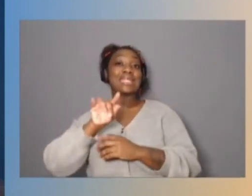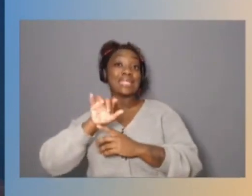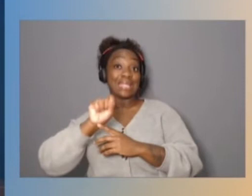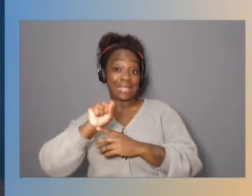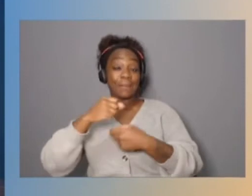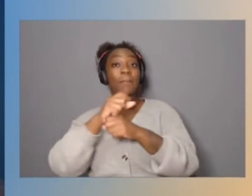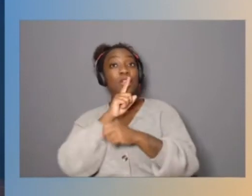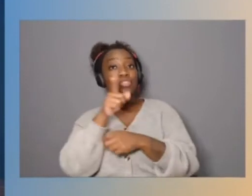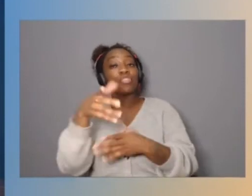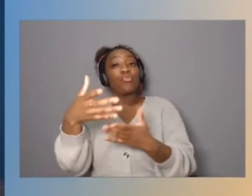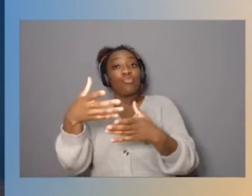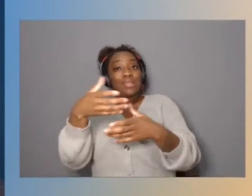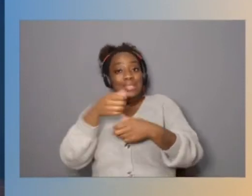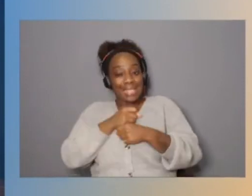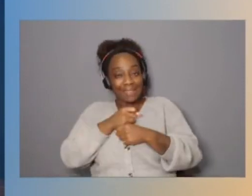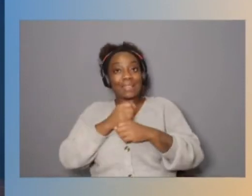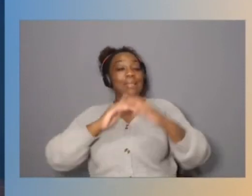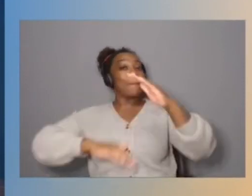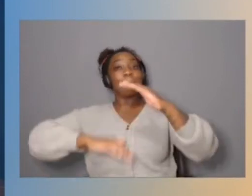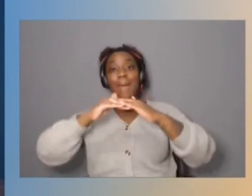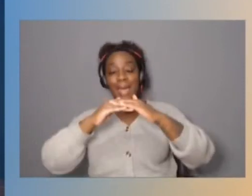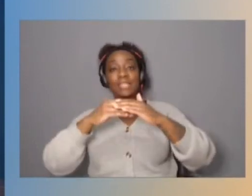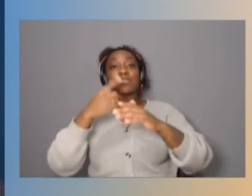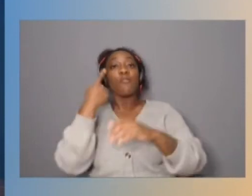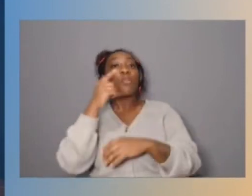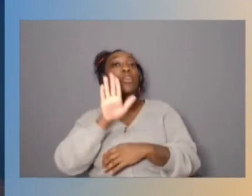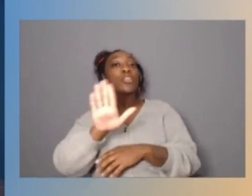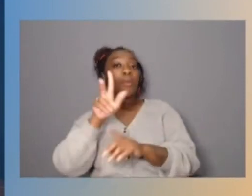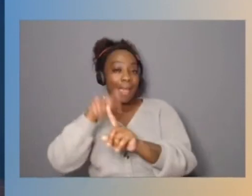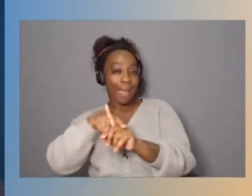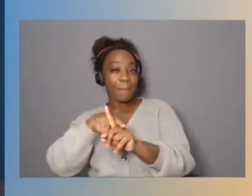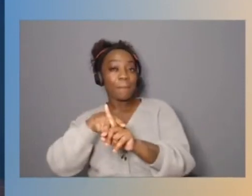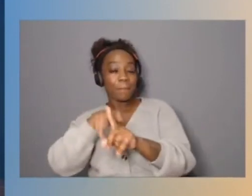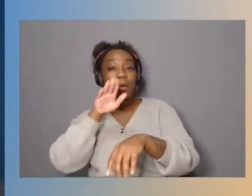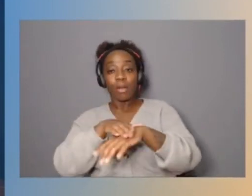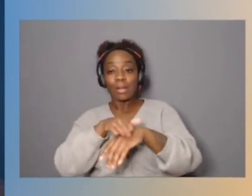from your application on EC2 and AWS.